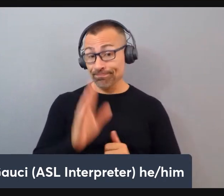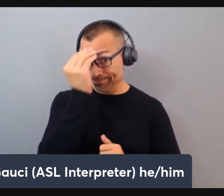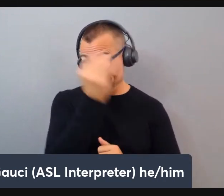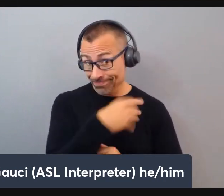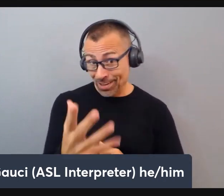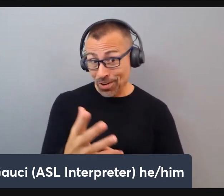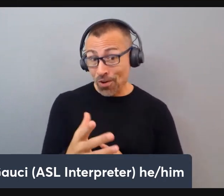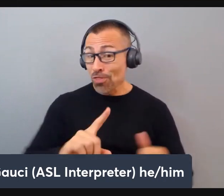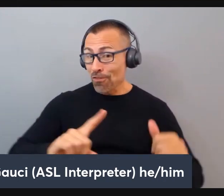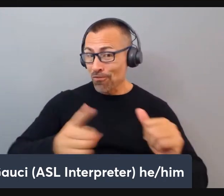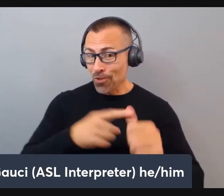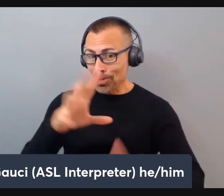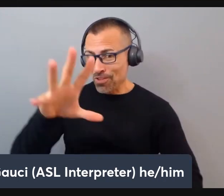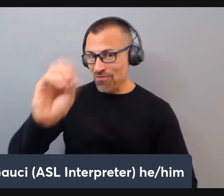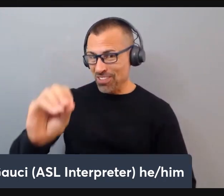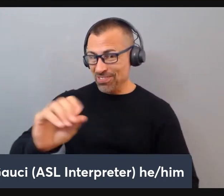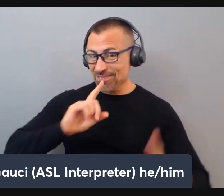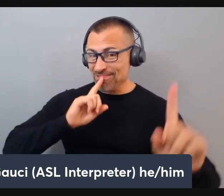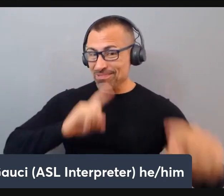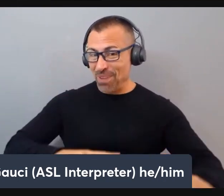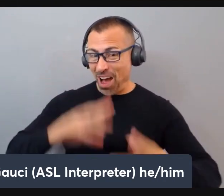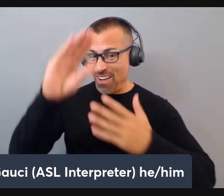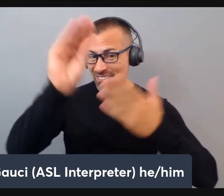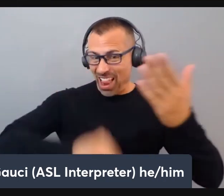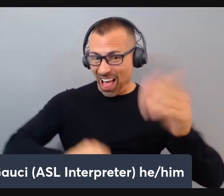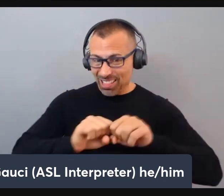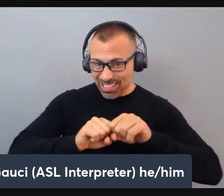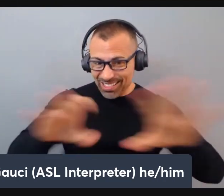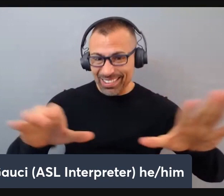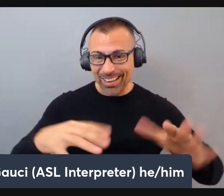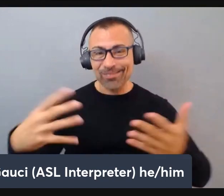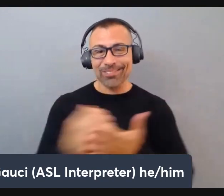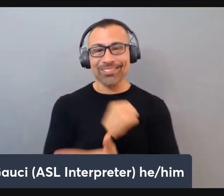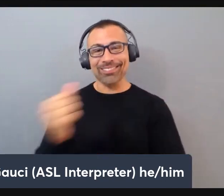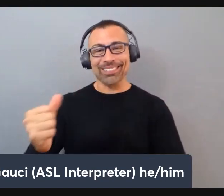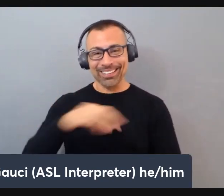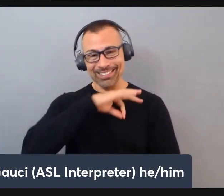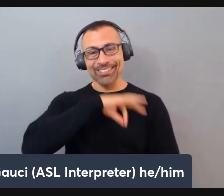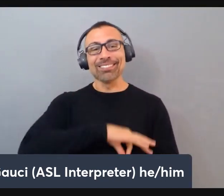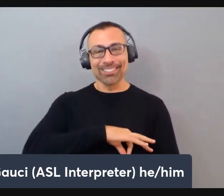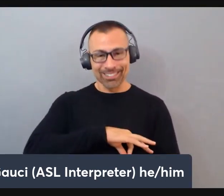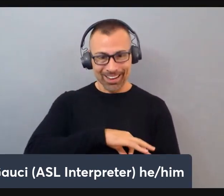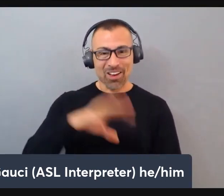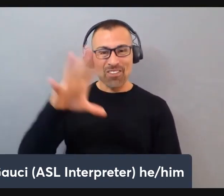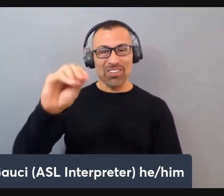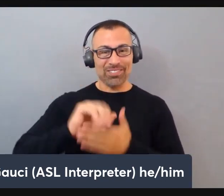And there's a survey after each section. So there's a survey after Nathan's section and there's a survey after the next session